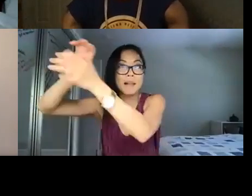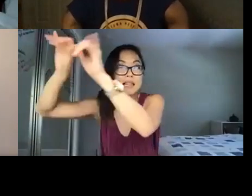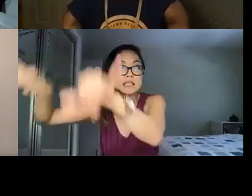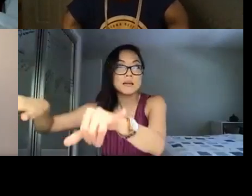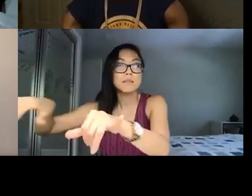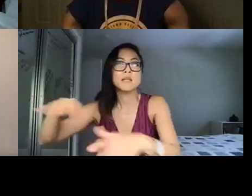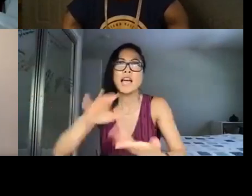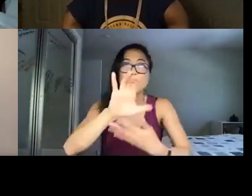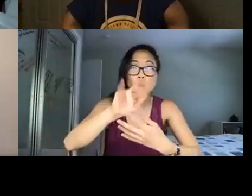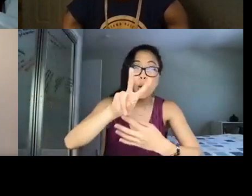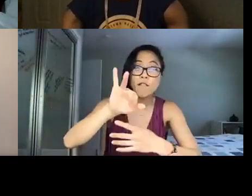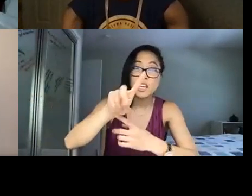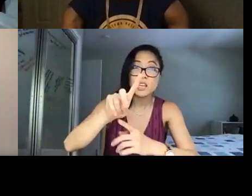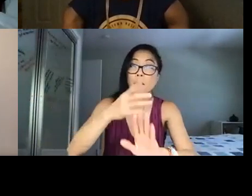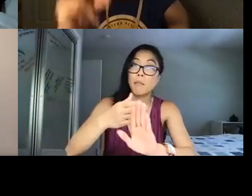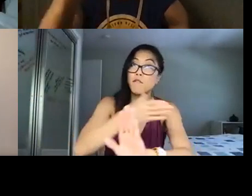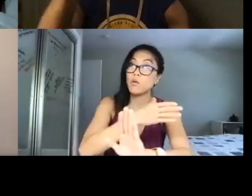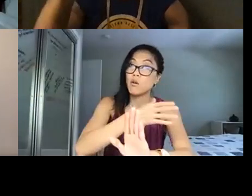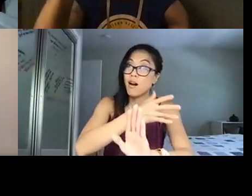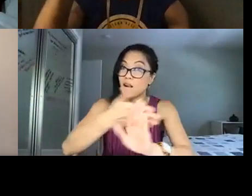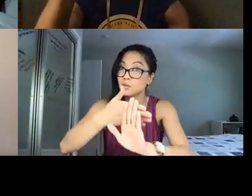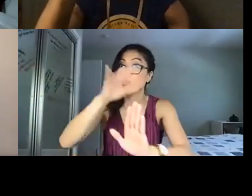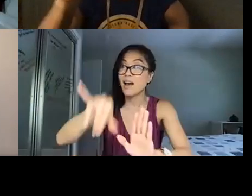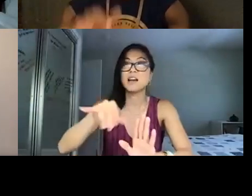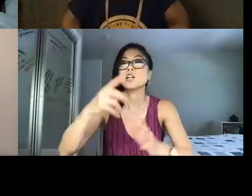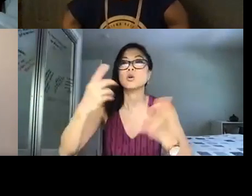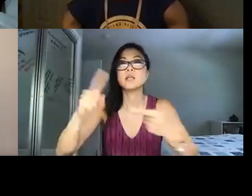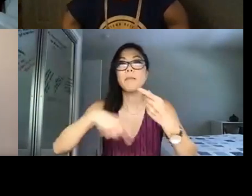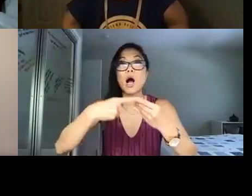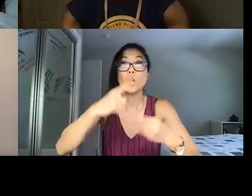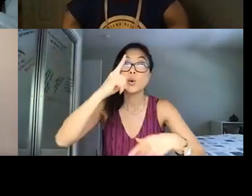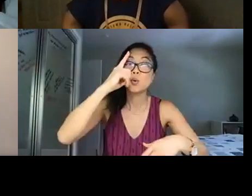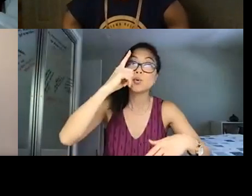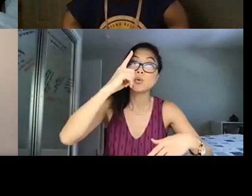get it, who has access, who doesn't. But I think Q was pointing out was more about in